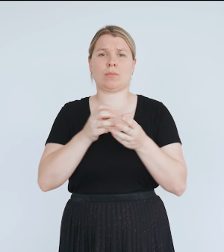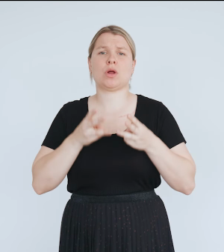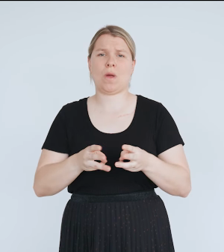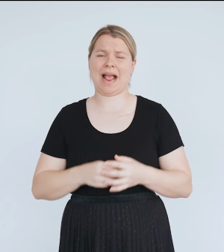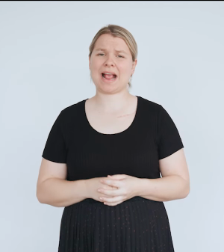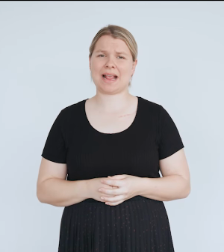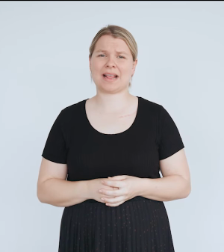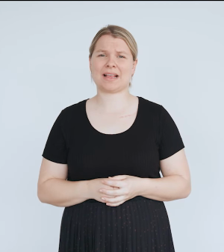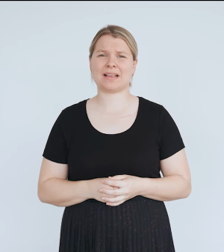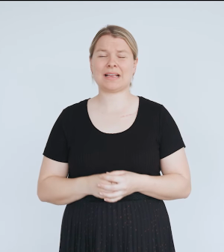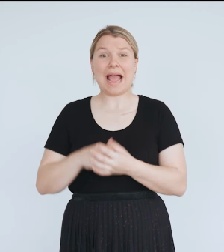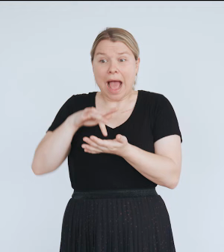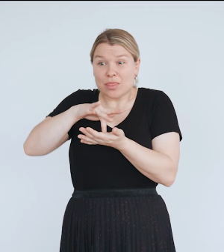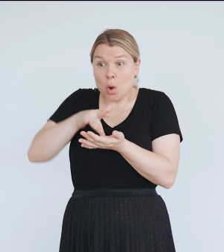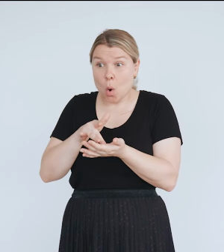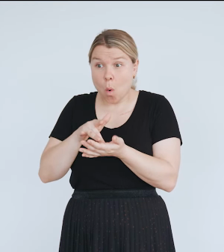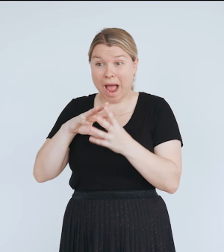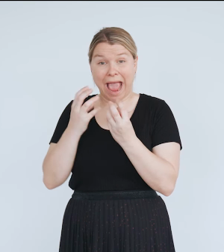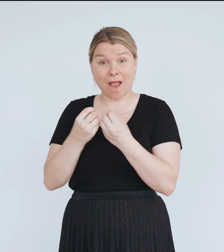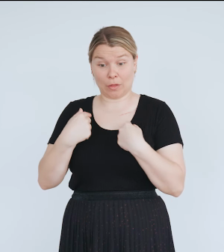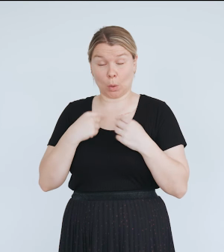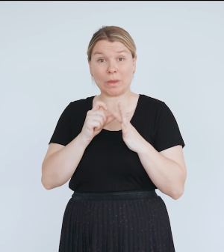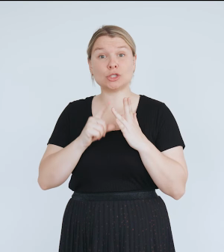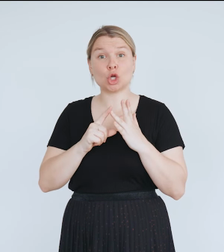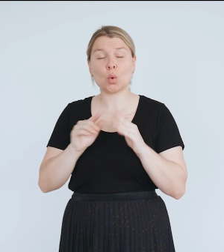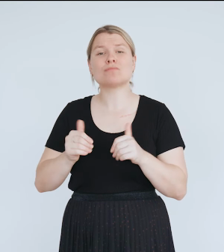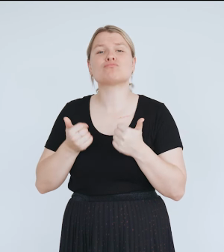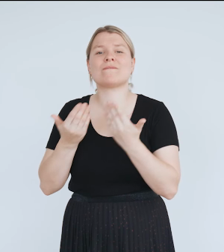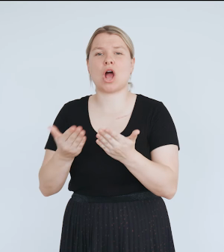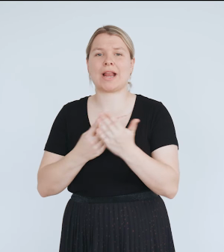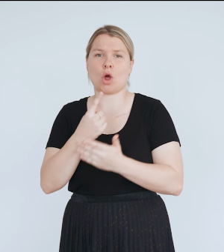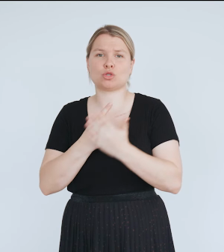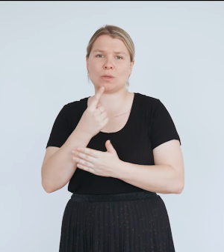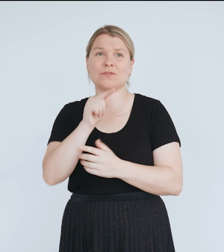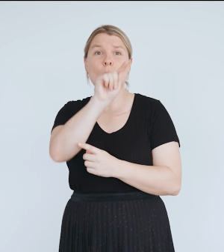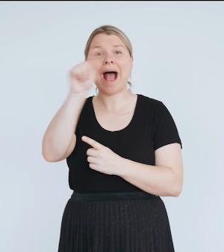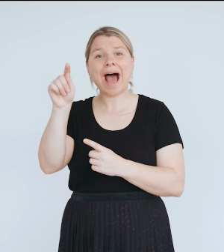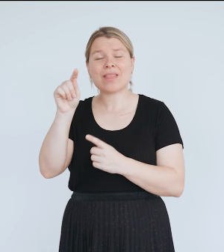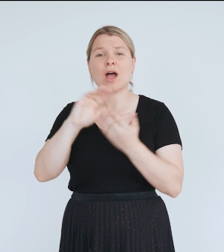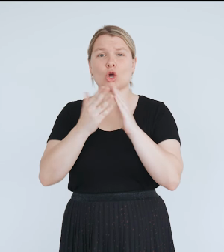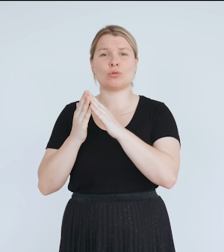At its core, I think everything that we do is about providing opportunities for other community members.